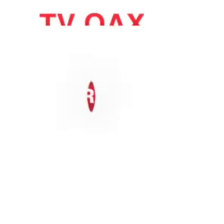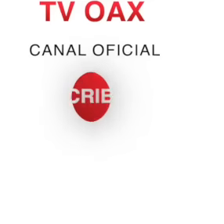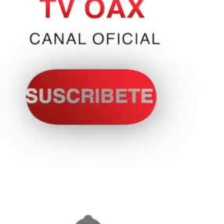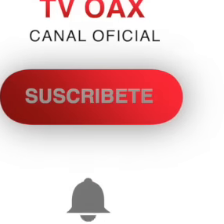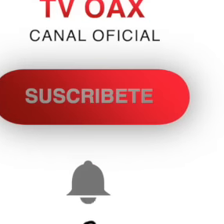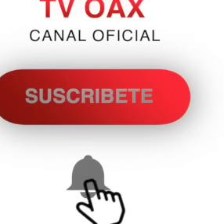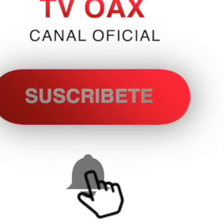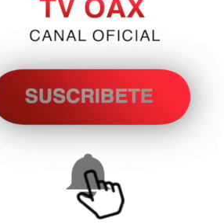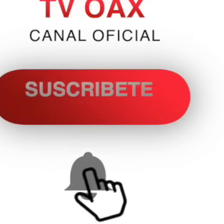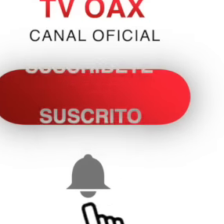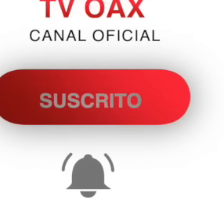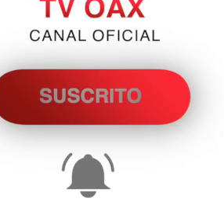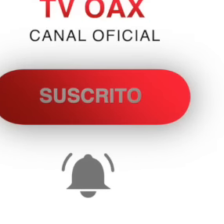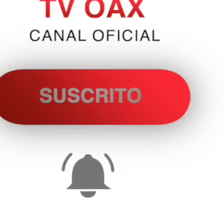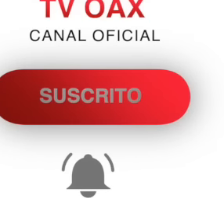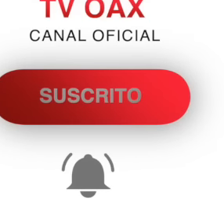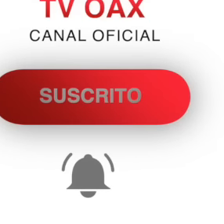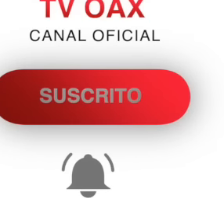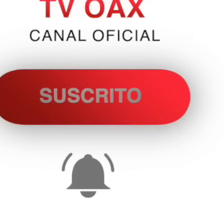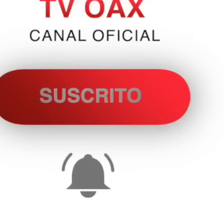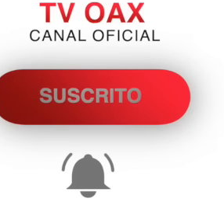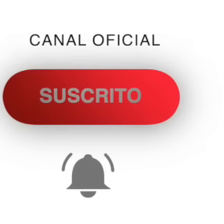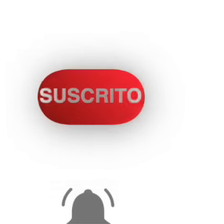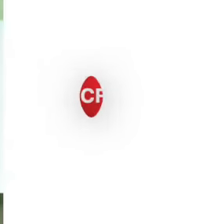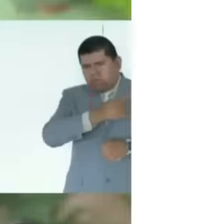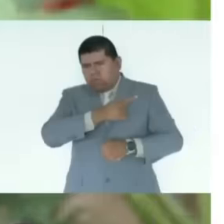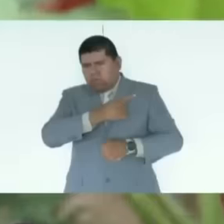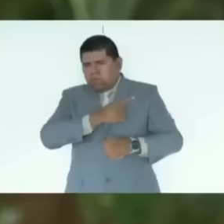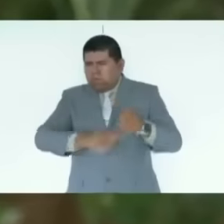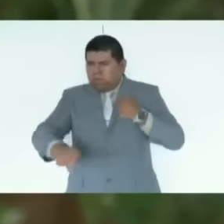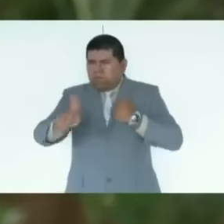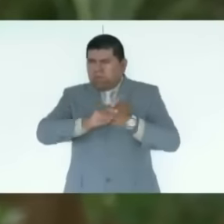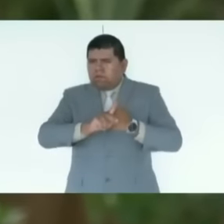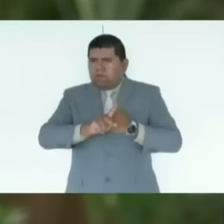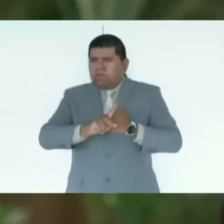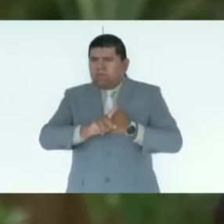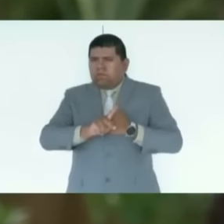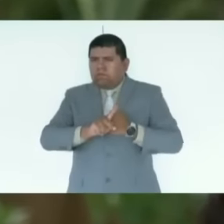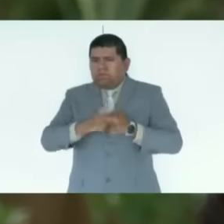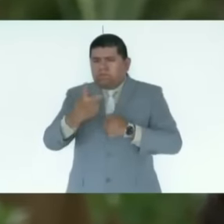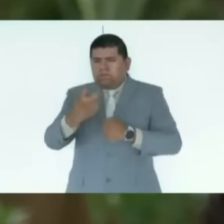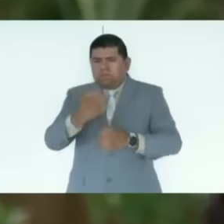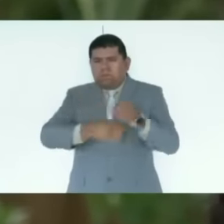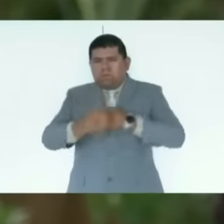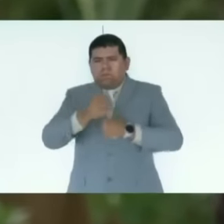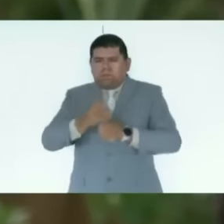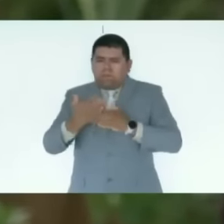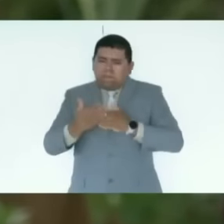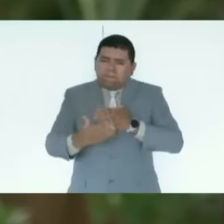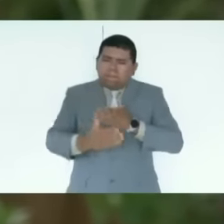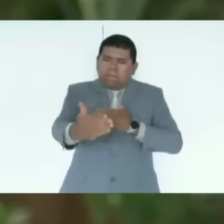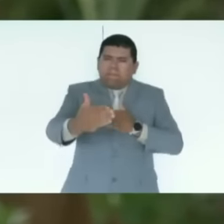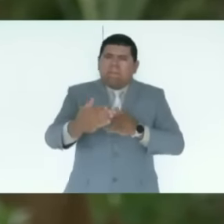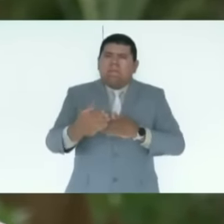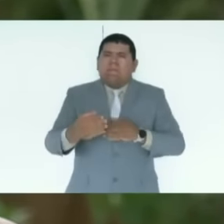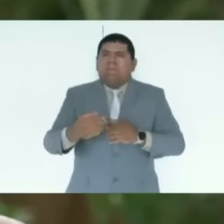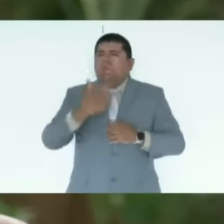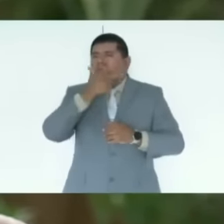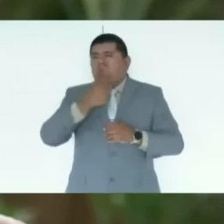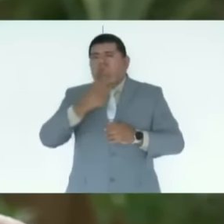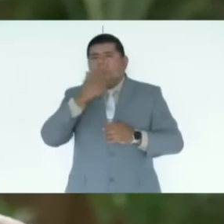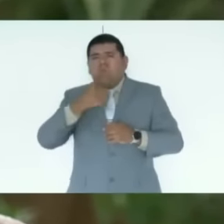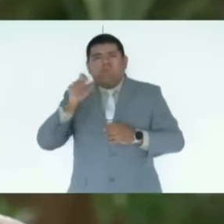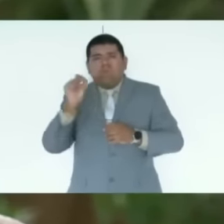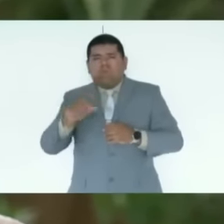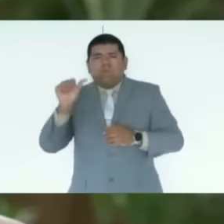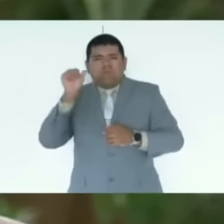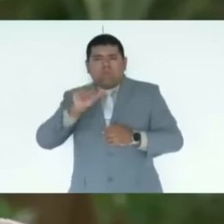years of independent Mexico, and in those 200 years of independent Mexico, a woman had never